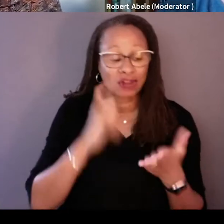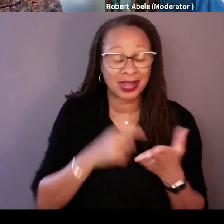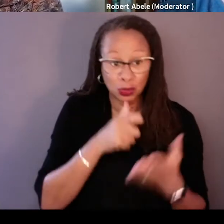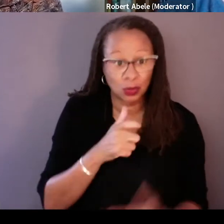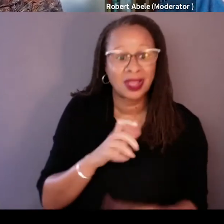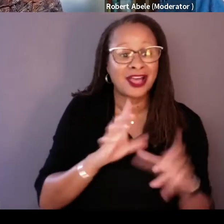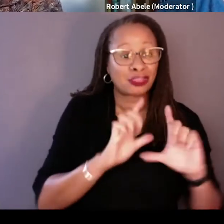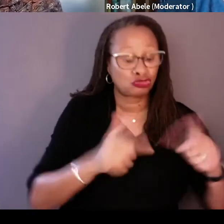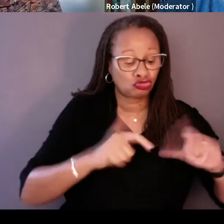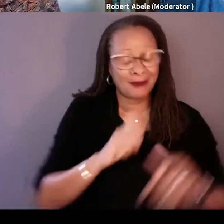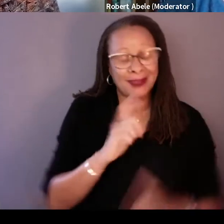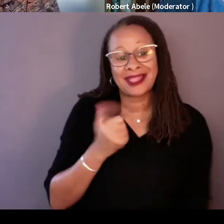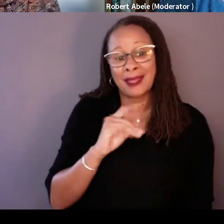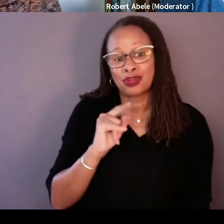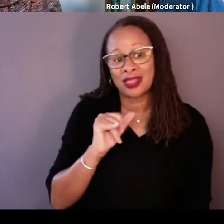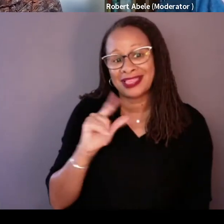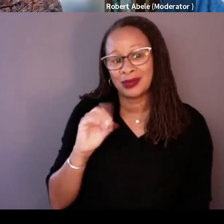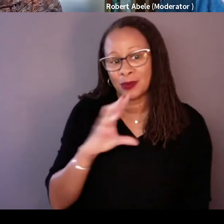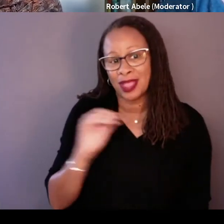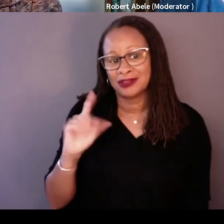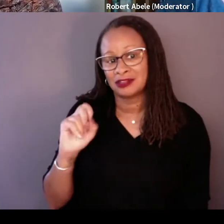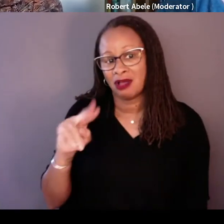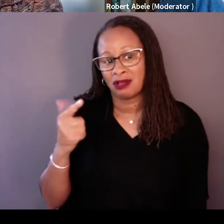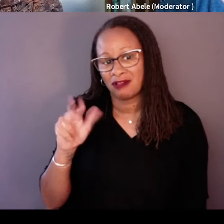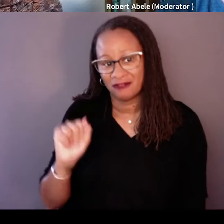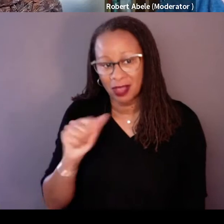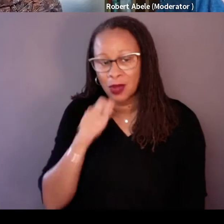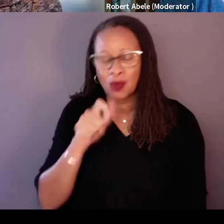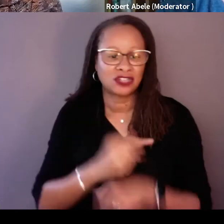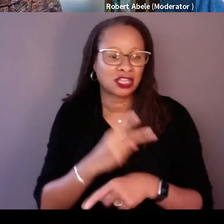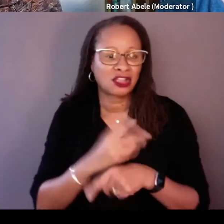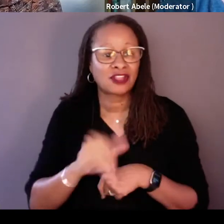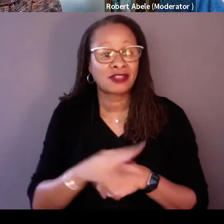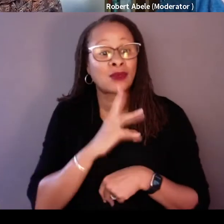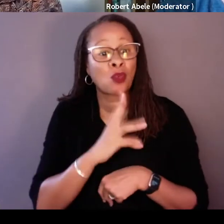caretakers of land, water, and cultural resources in the unceded territory of Los Angeles.